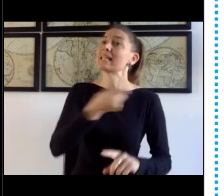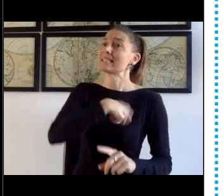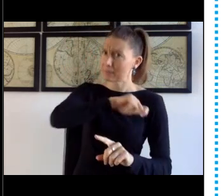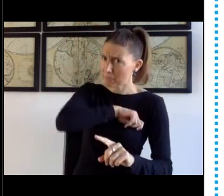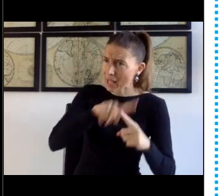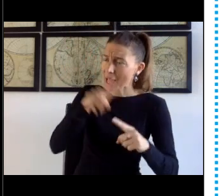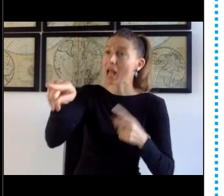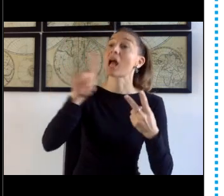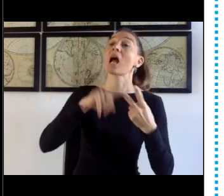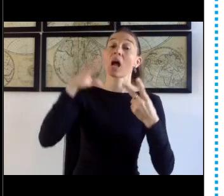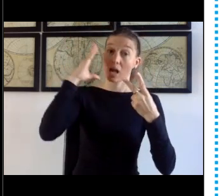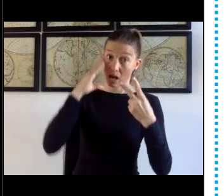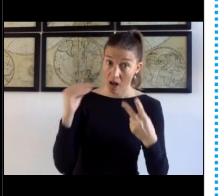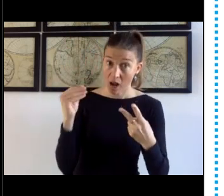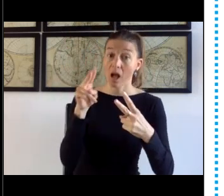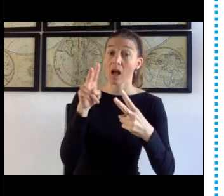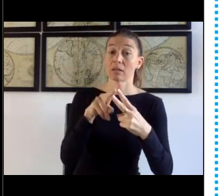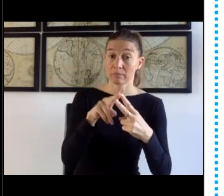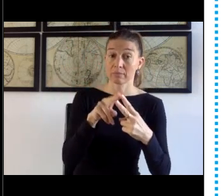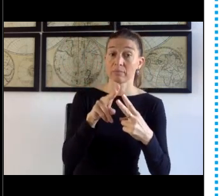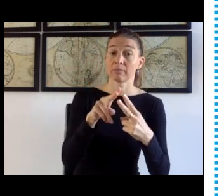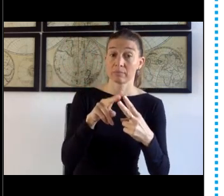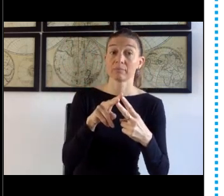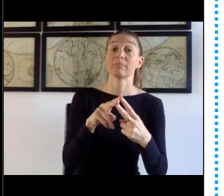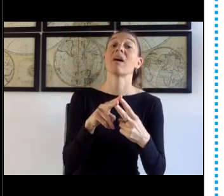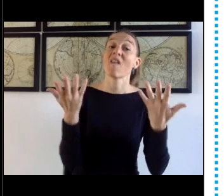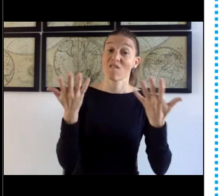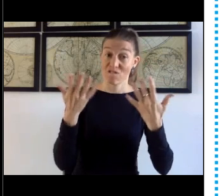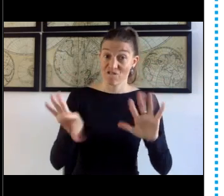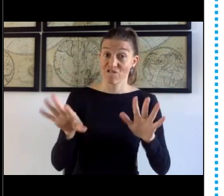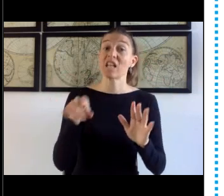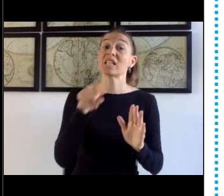that have either completely abolished this prenotification period